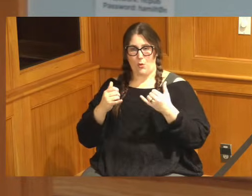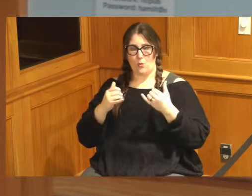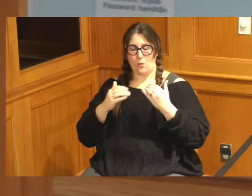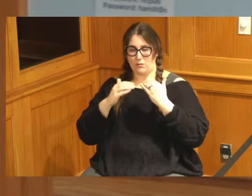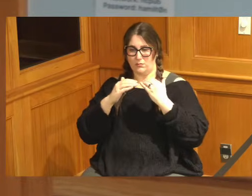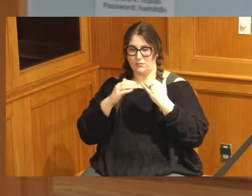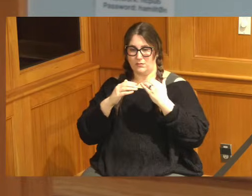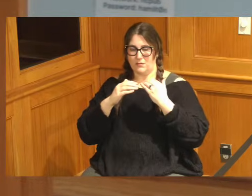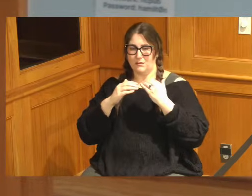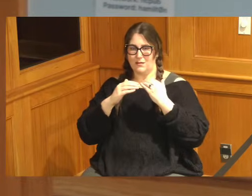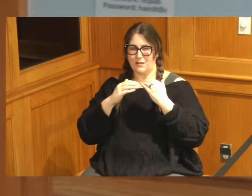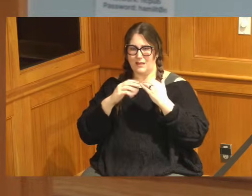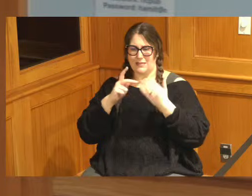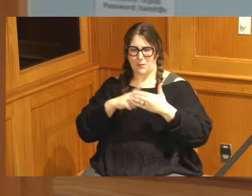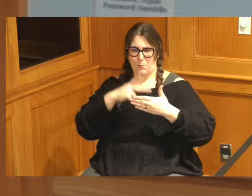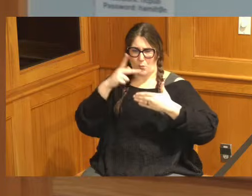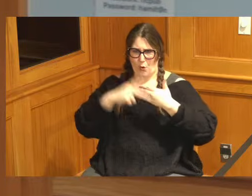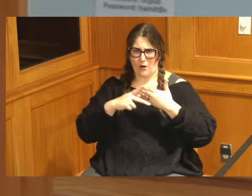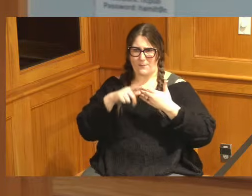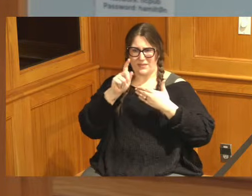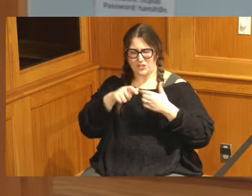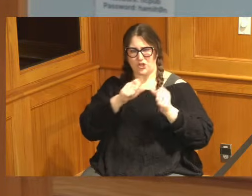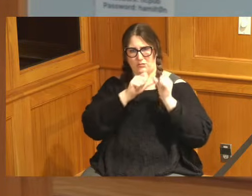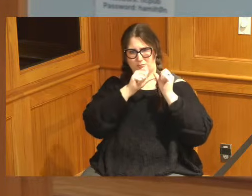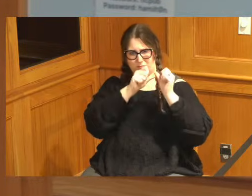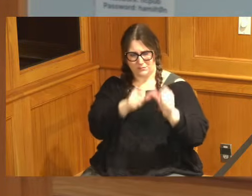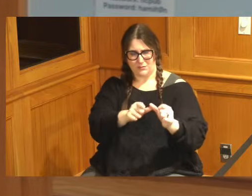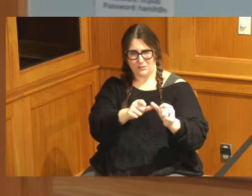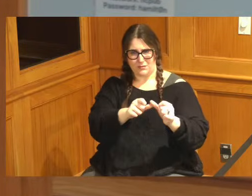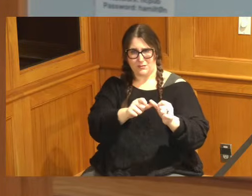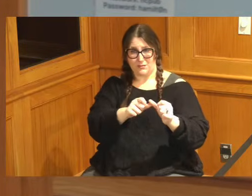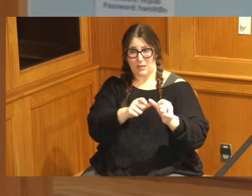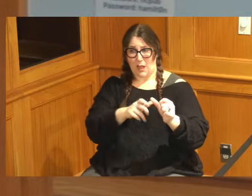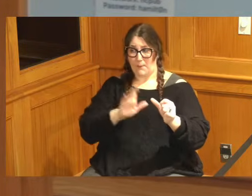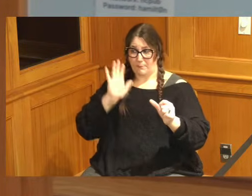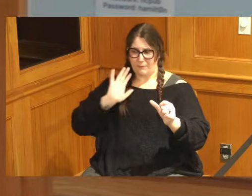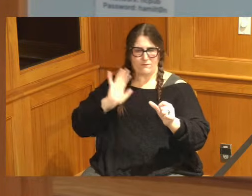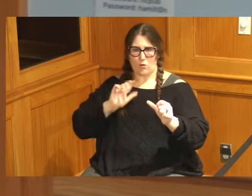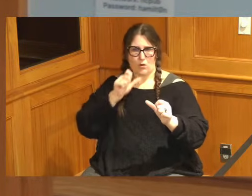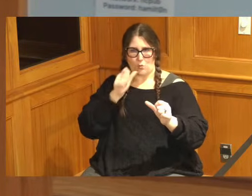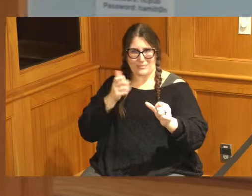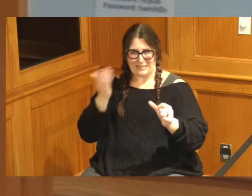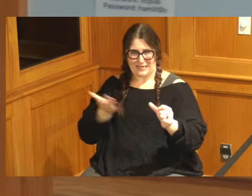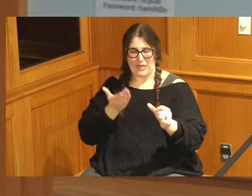going. This is now something that didn't exist before. It's a it's a system that shows results